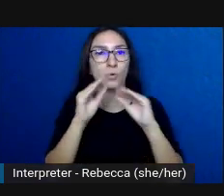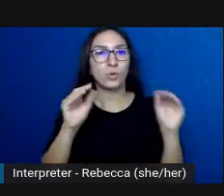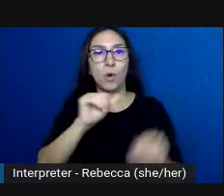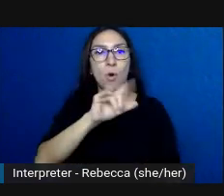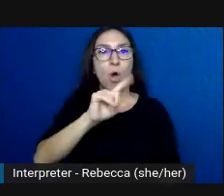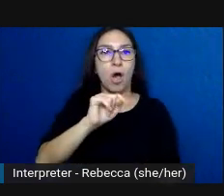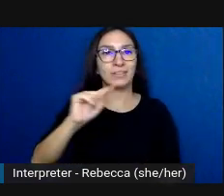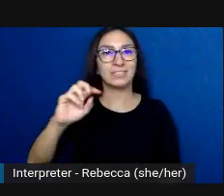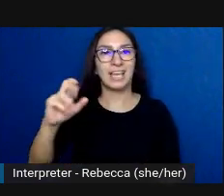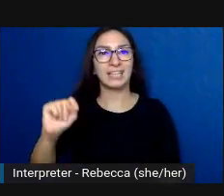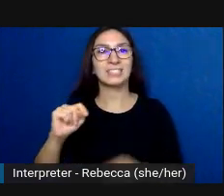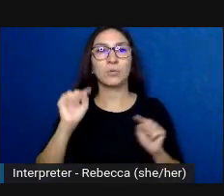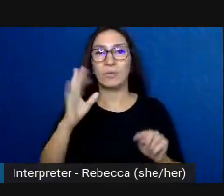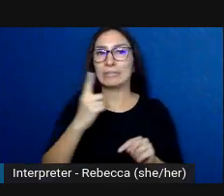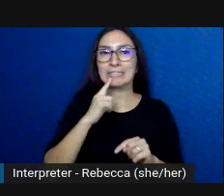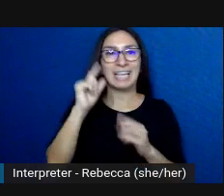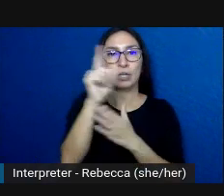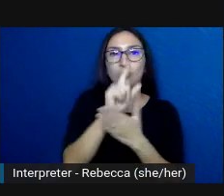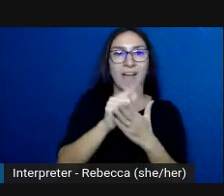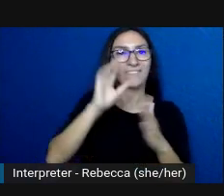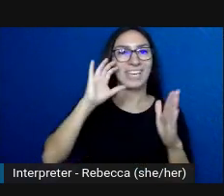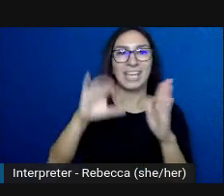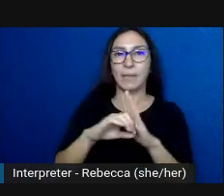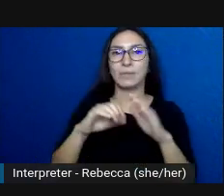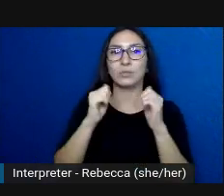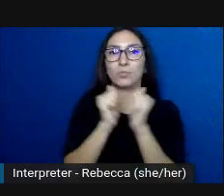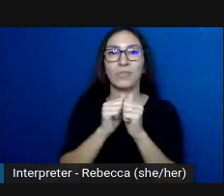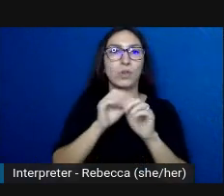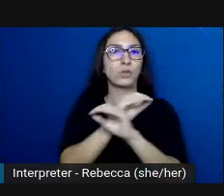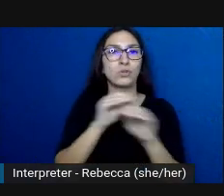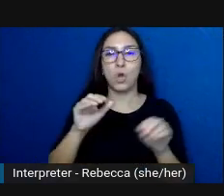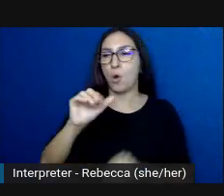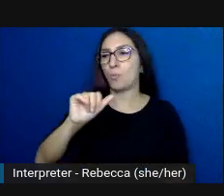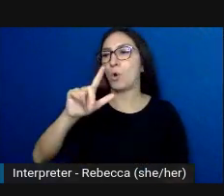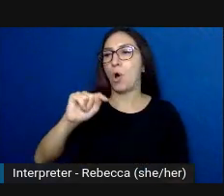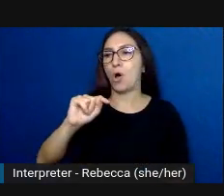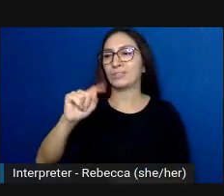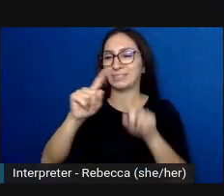graphic image with no alt text displayed.